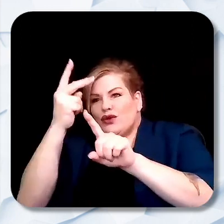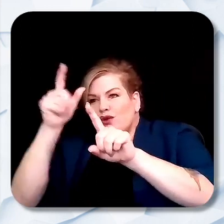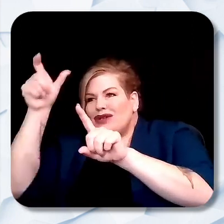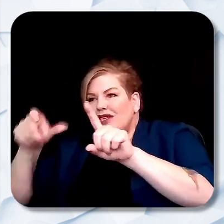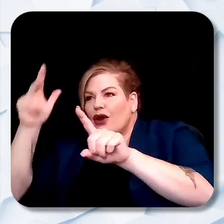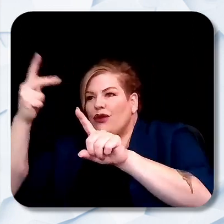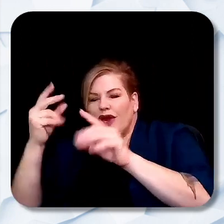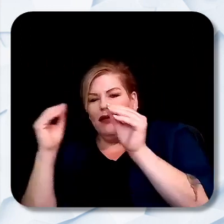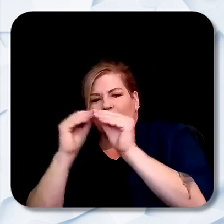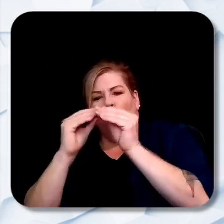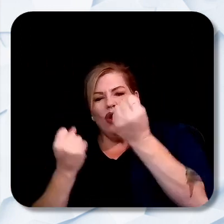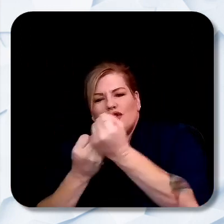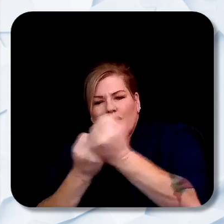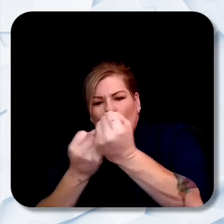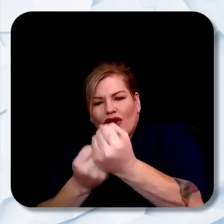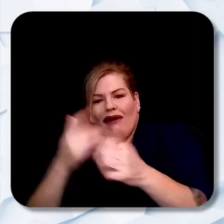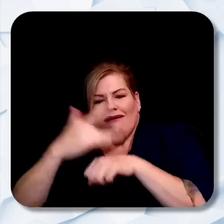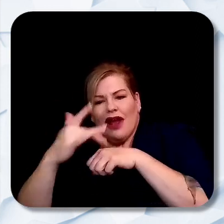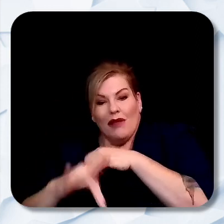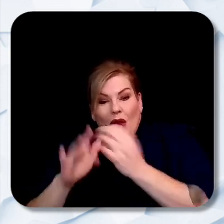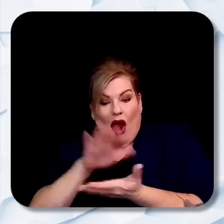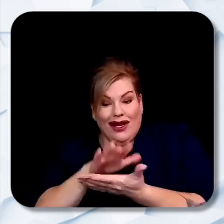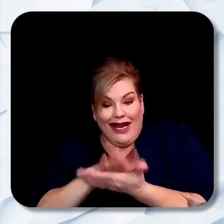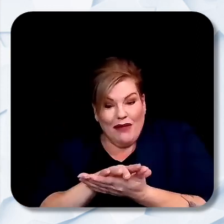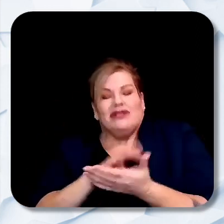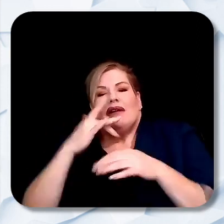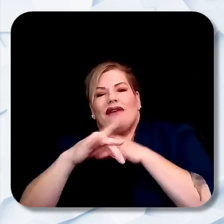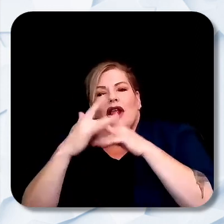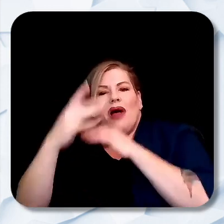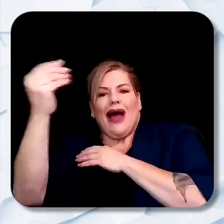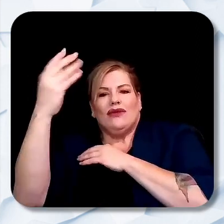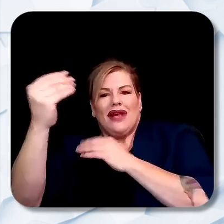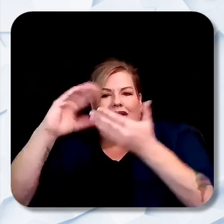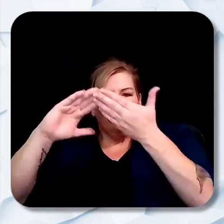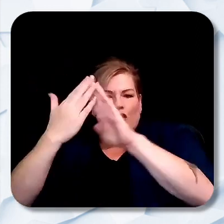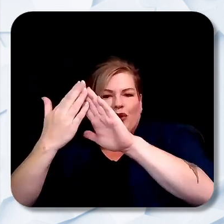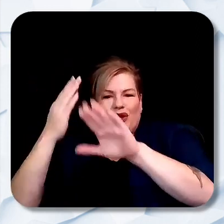available on campus and in the community linking, linking those opportunities for our students. So,